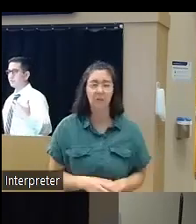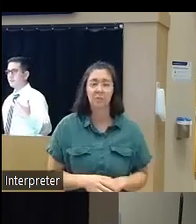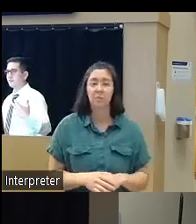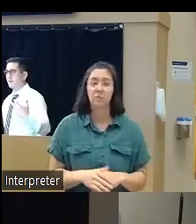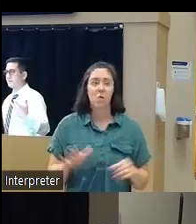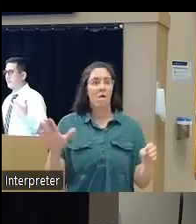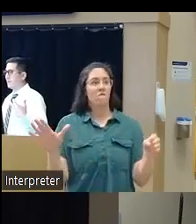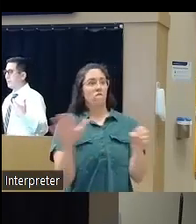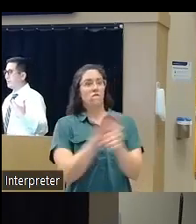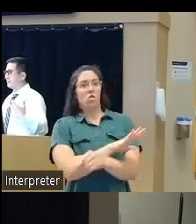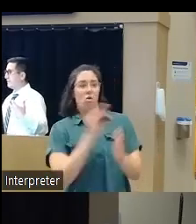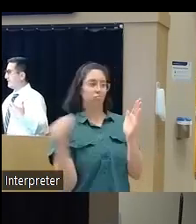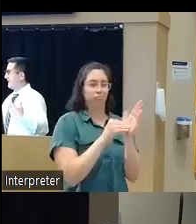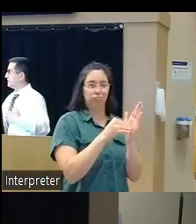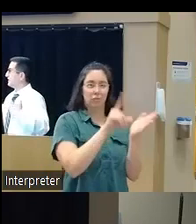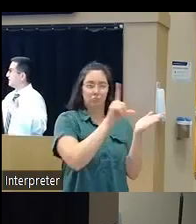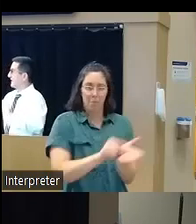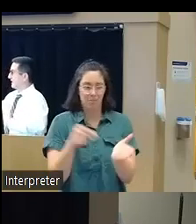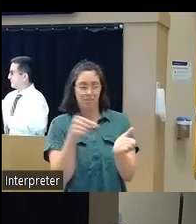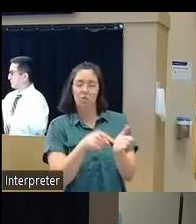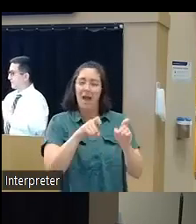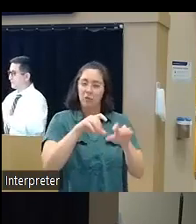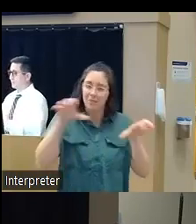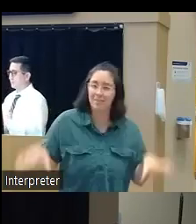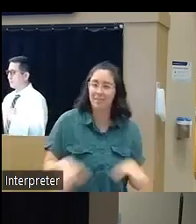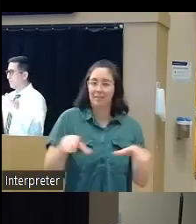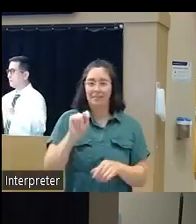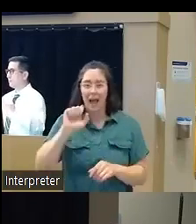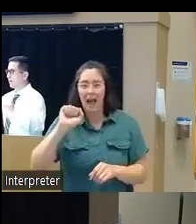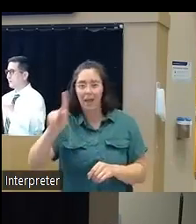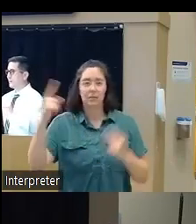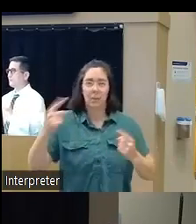literature that says you need to be engaging in a task or engaging in some sort of mental process